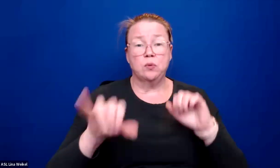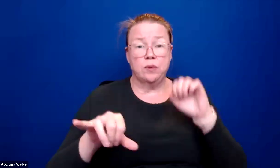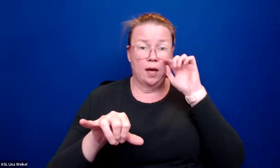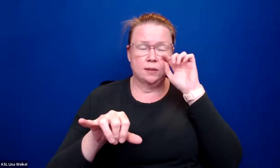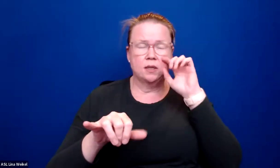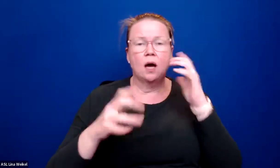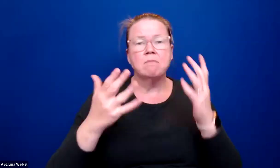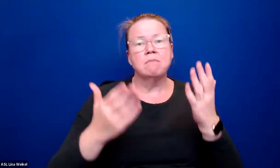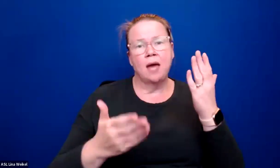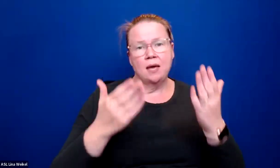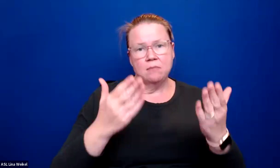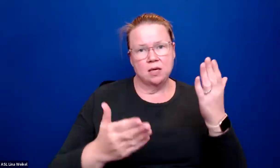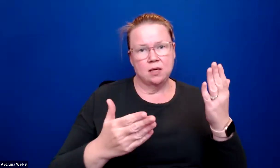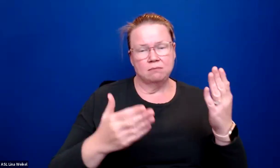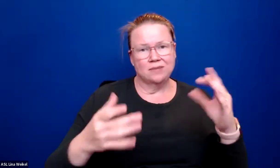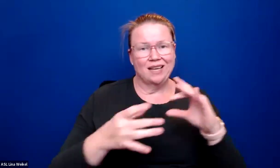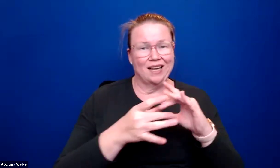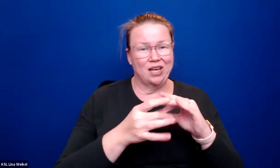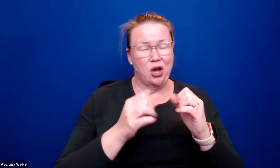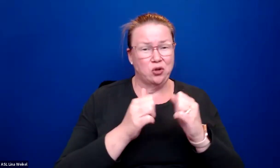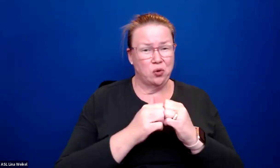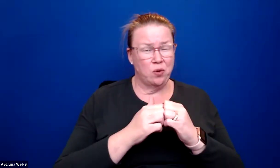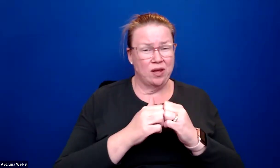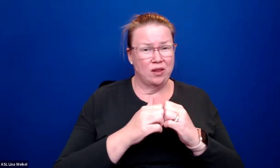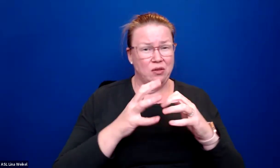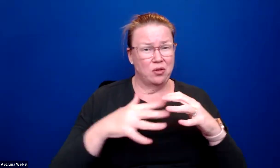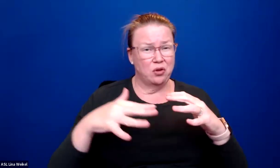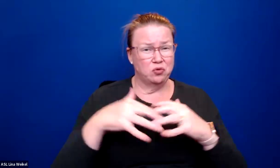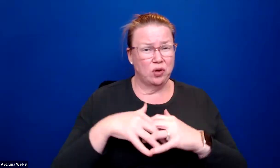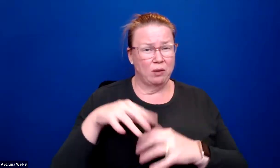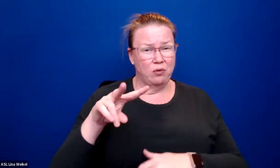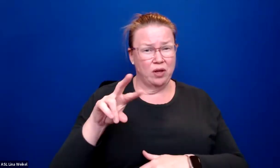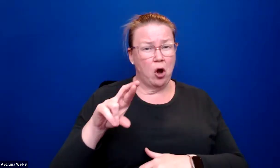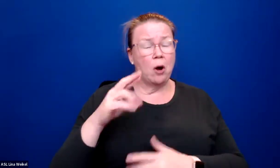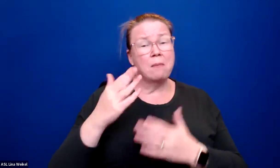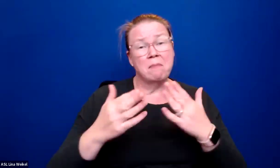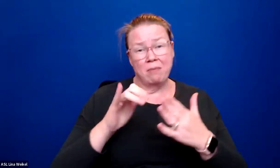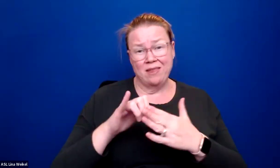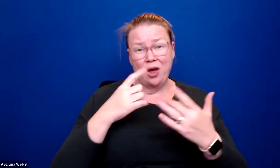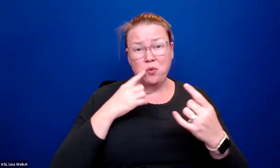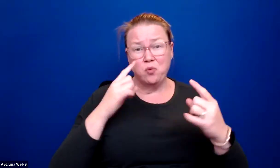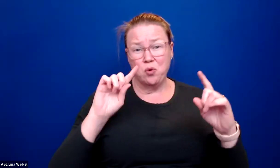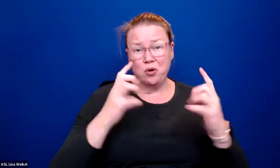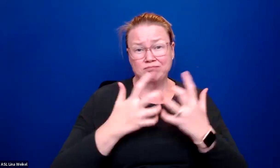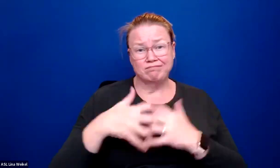Kendra Garcia: maybe connecting with the travel. VR, see if by any chance that might work. Kendra Garcia: I'm not too sure.